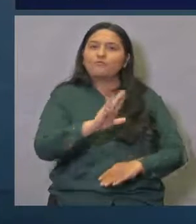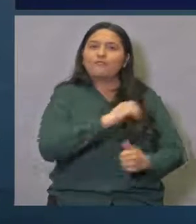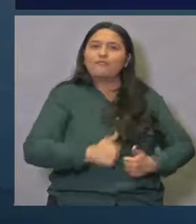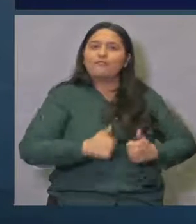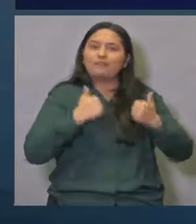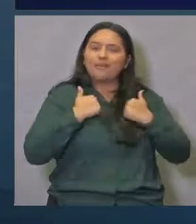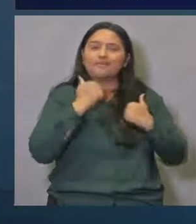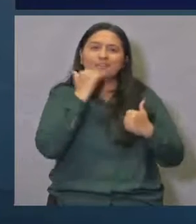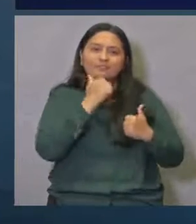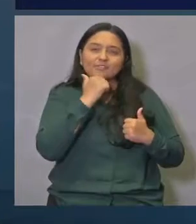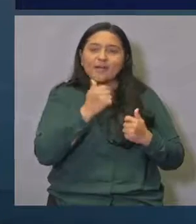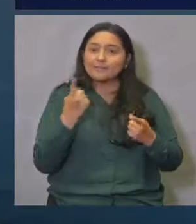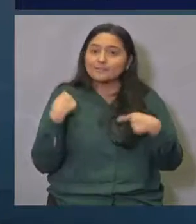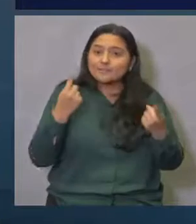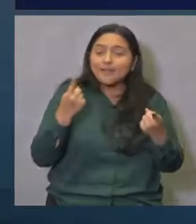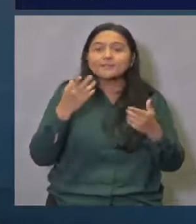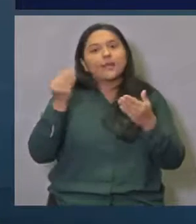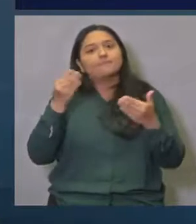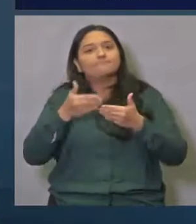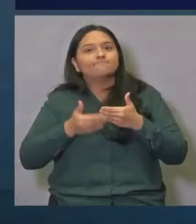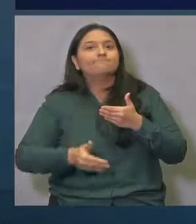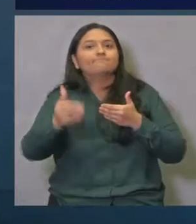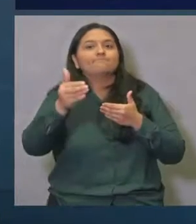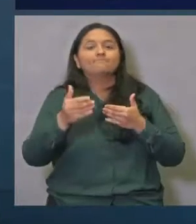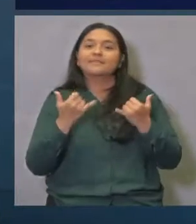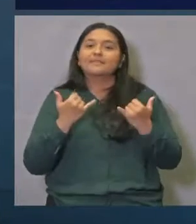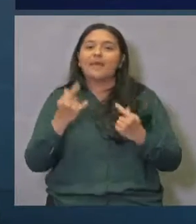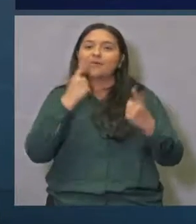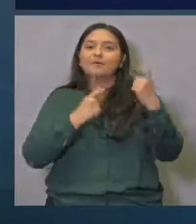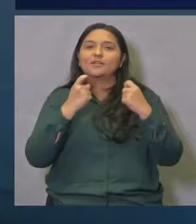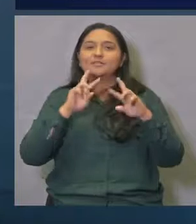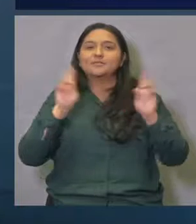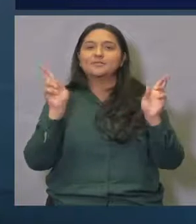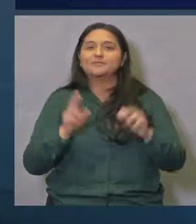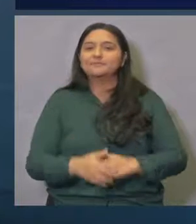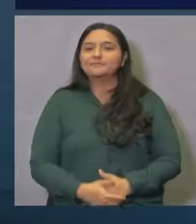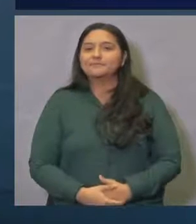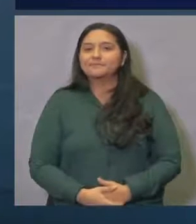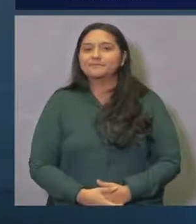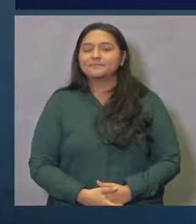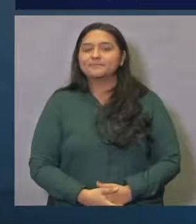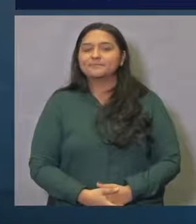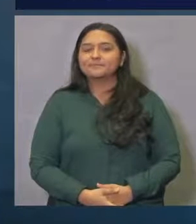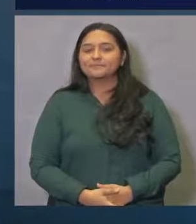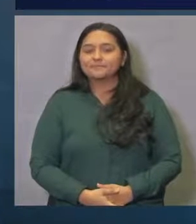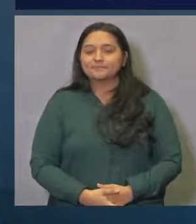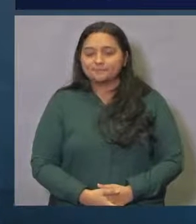CASEWORKERS AND OTHER STAFF WHO MAKE A DIFFERENCE IN THE